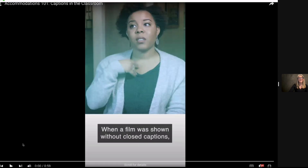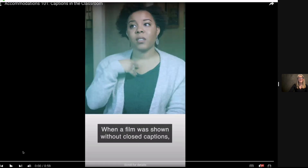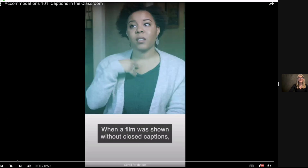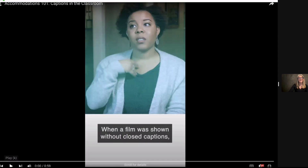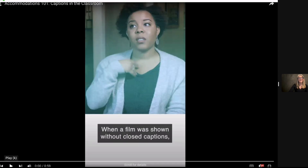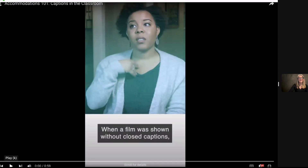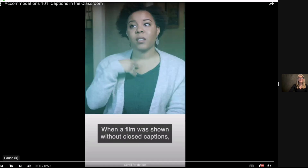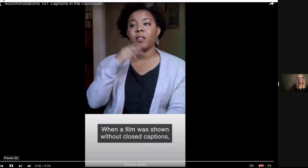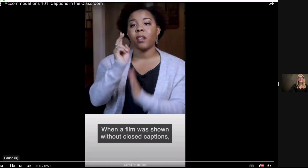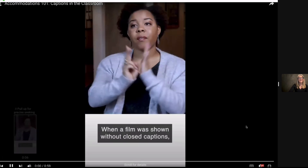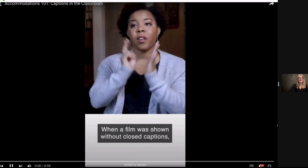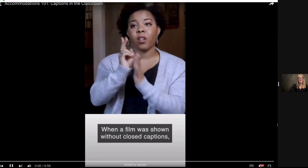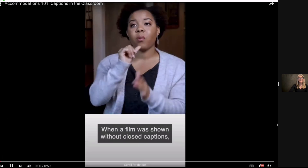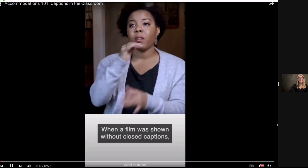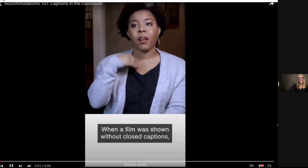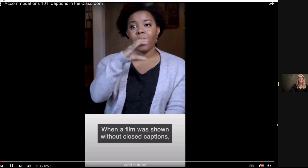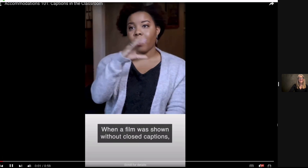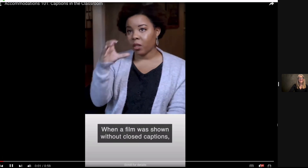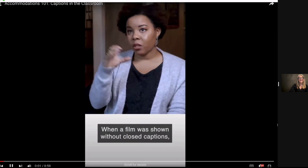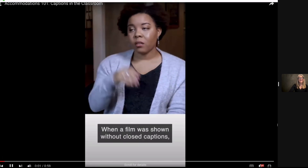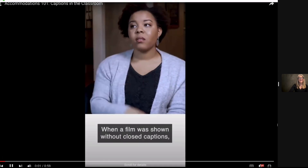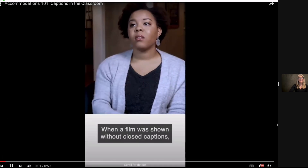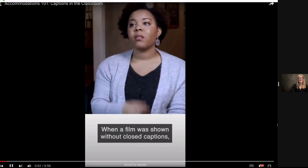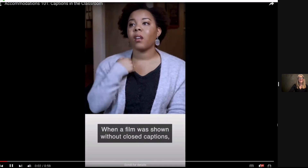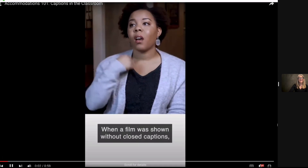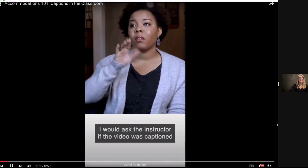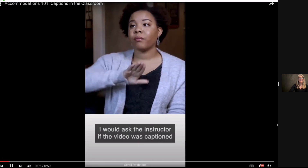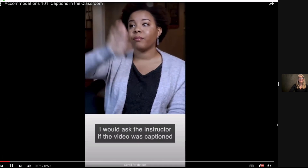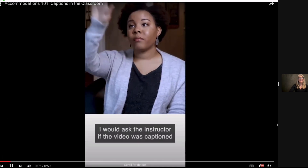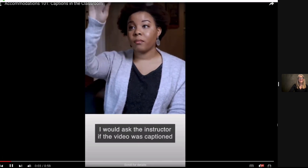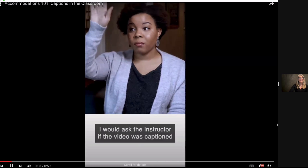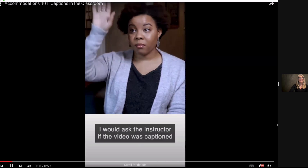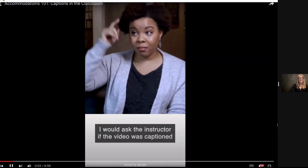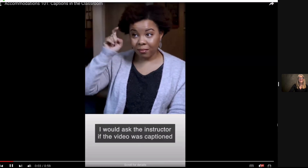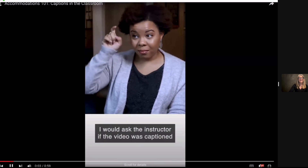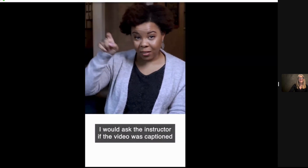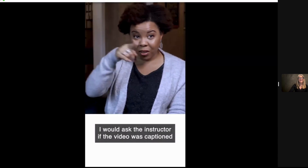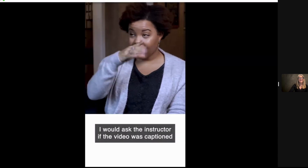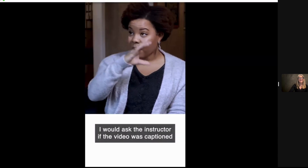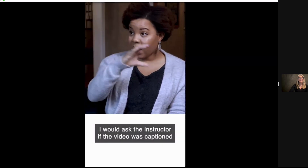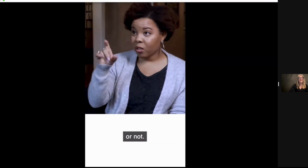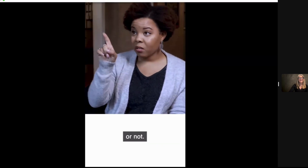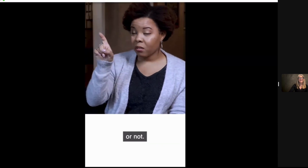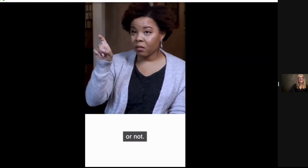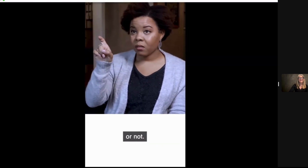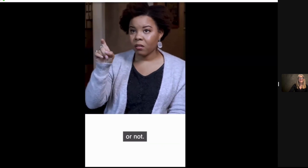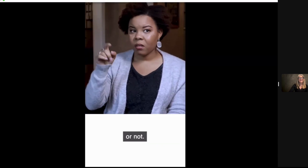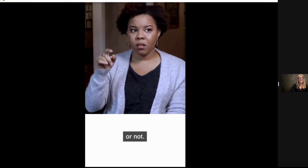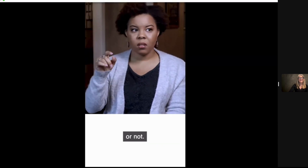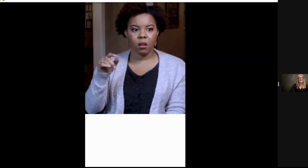When a film was shown without closed caption, I would ask the instructor if the video was captioned or not.